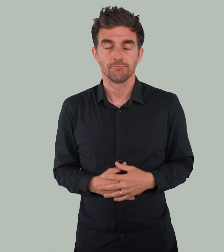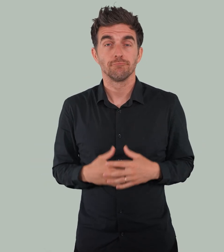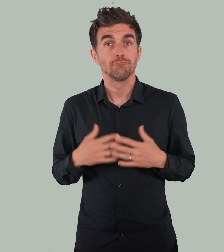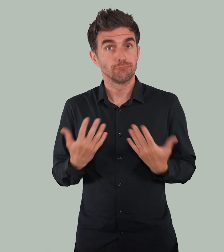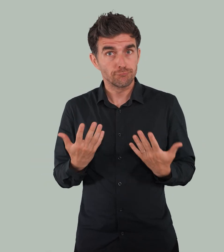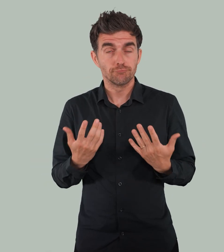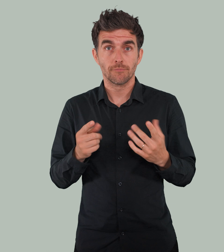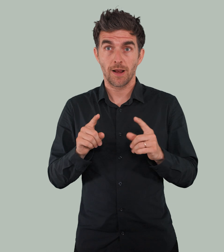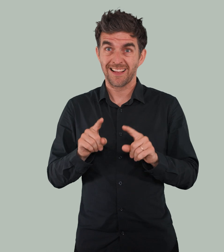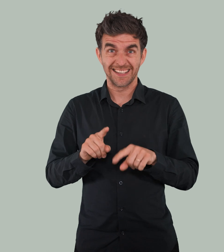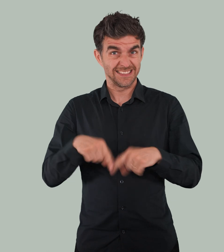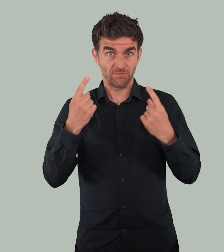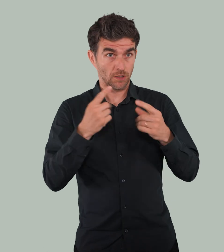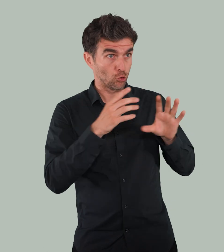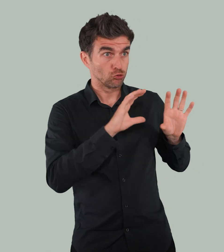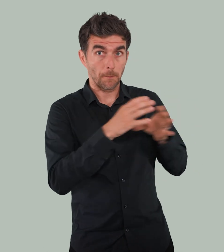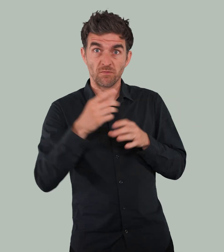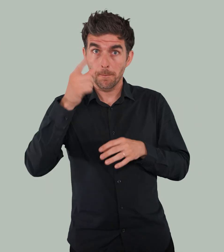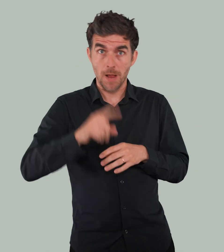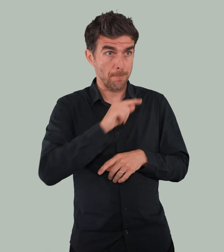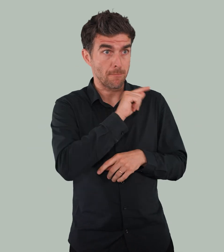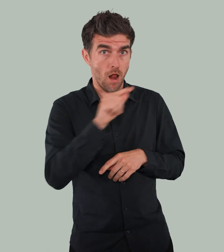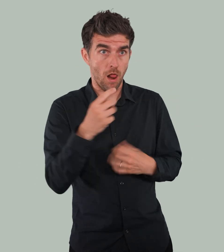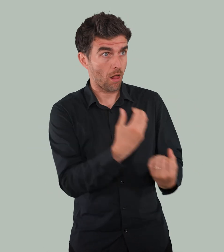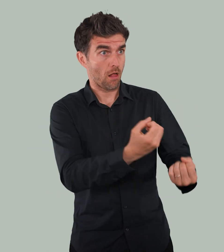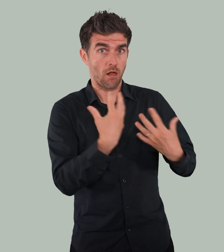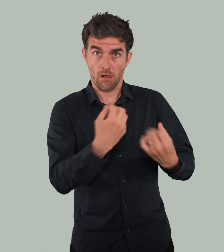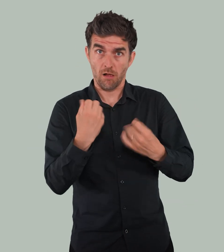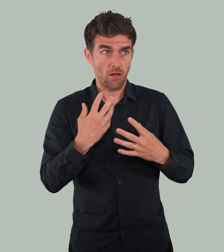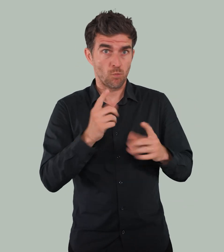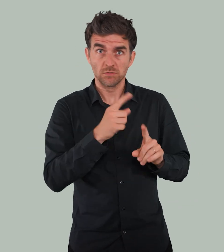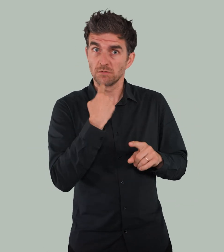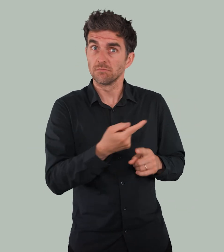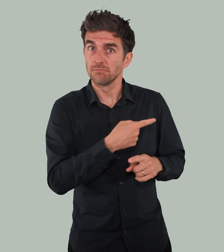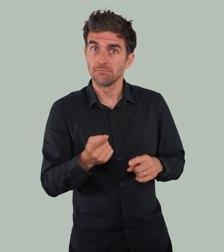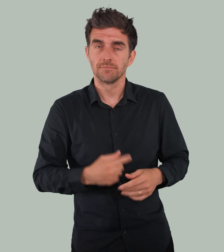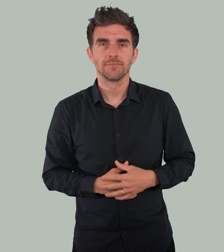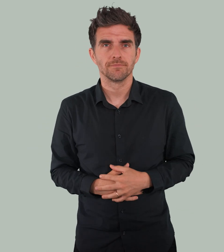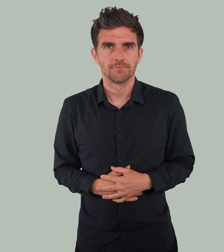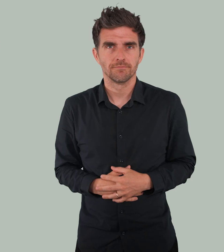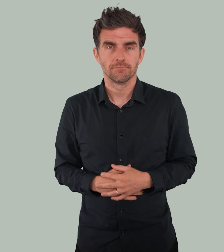5. What different groups of people told us